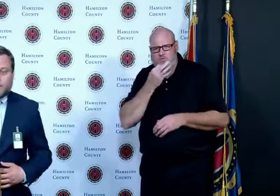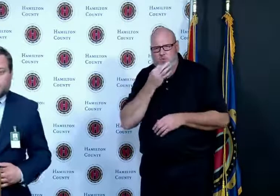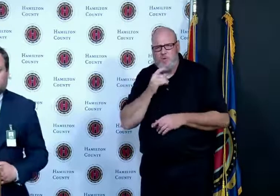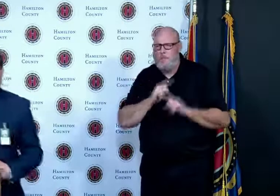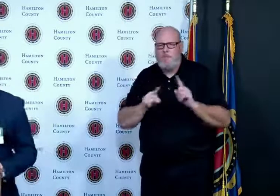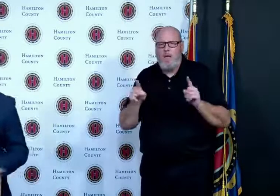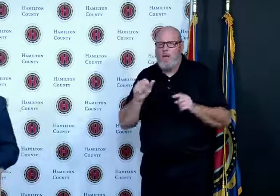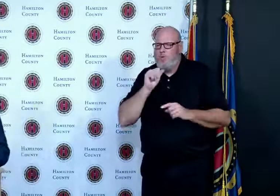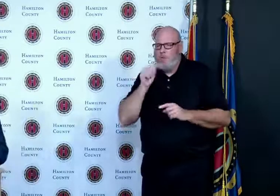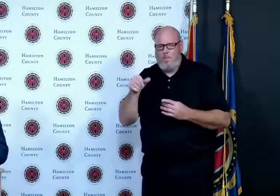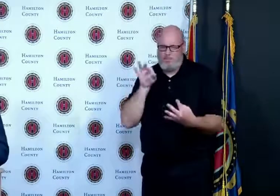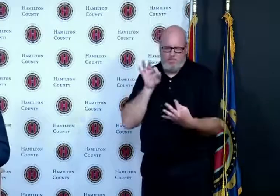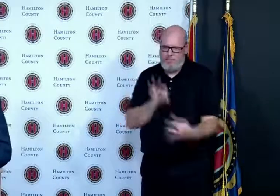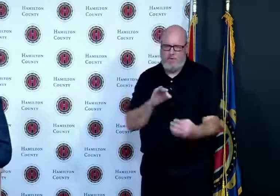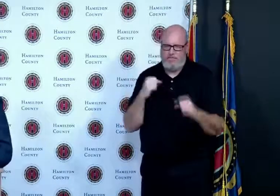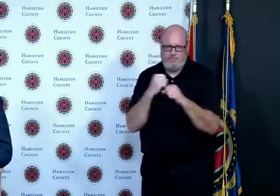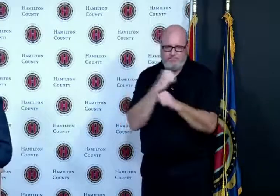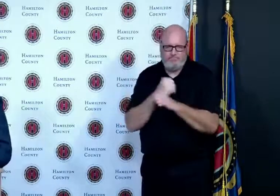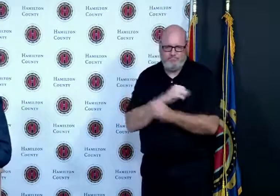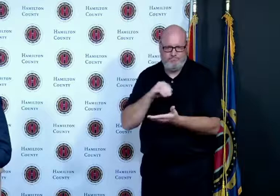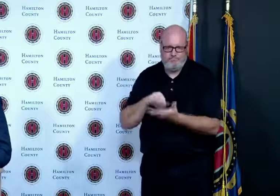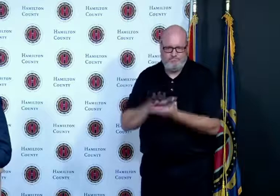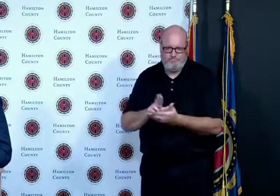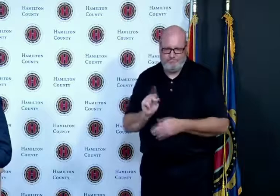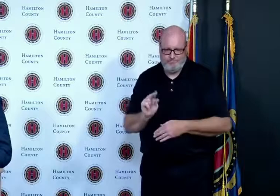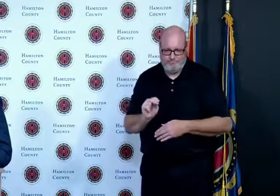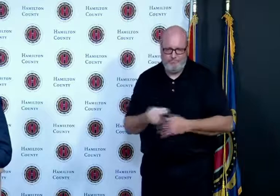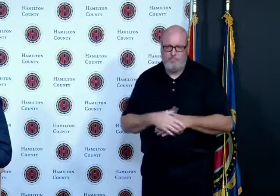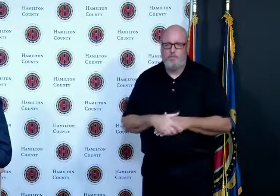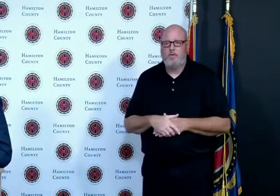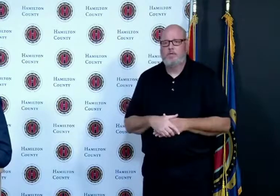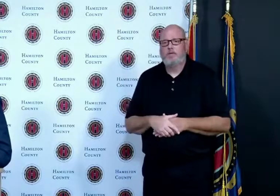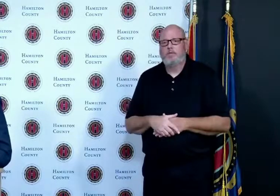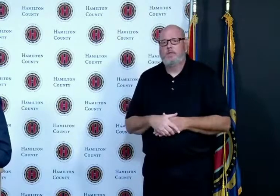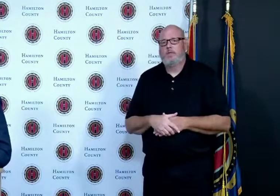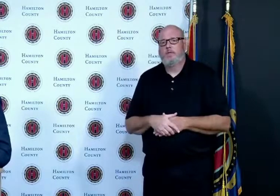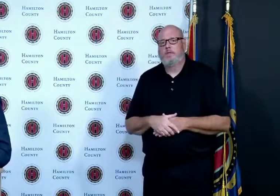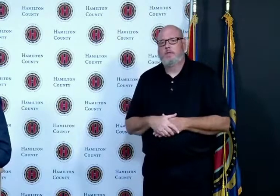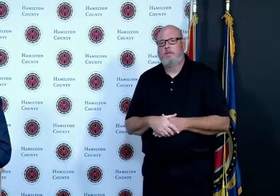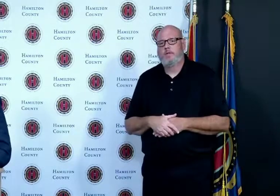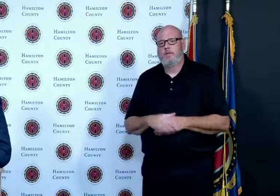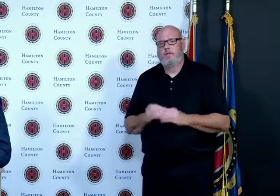well but for the two of you with with the greater availability you've both talked about how easy it